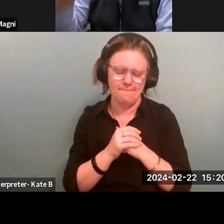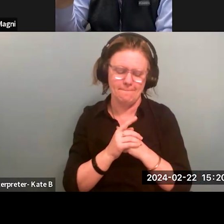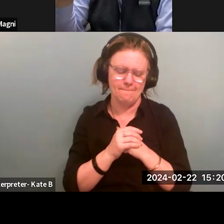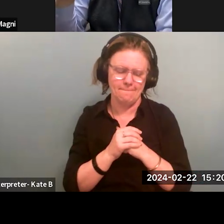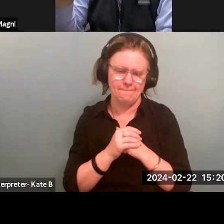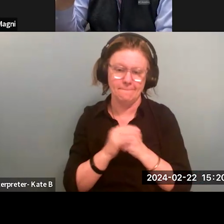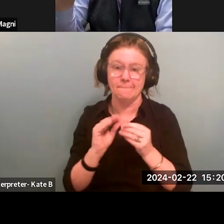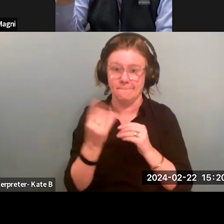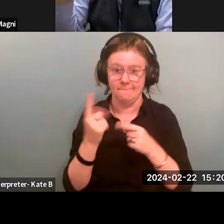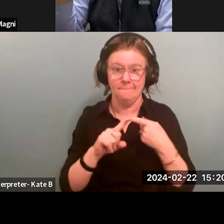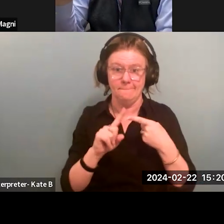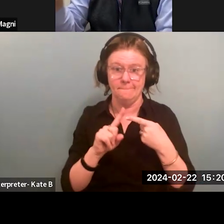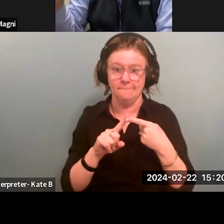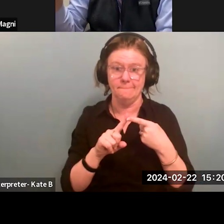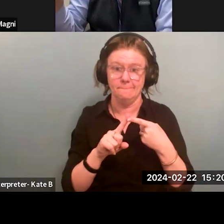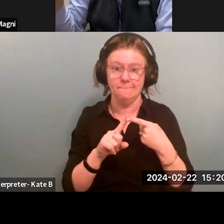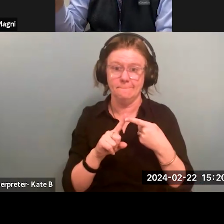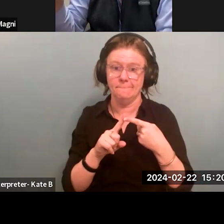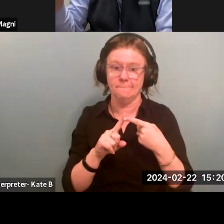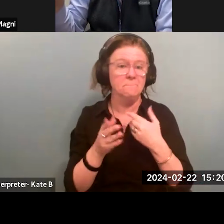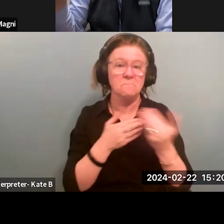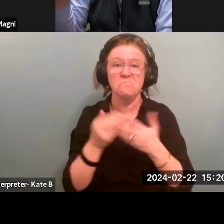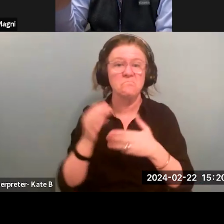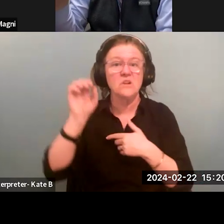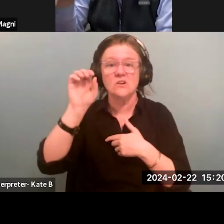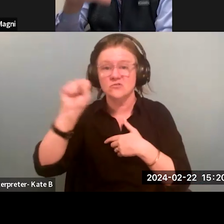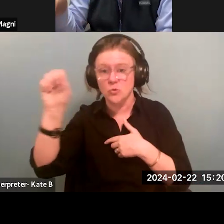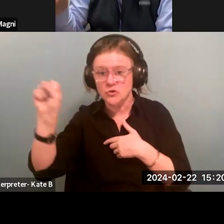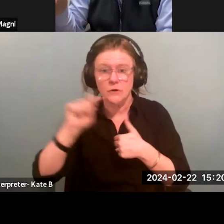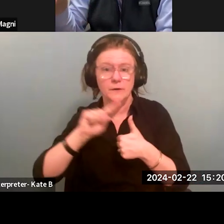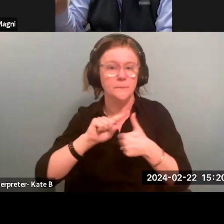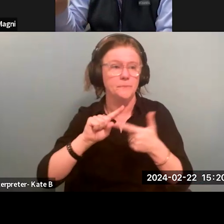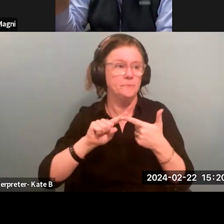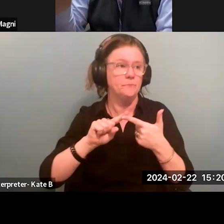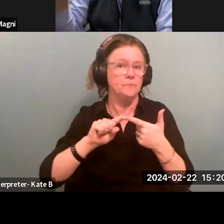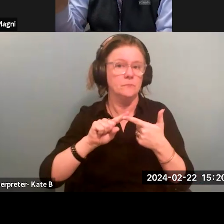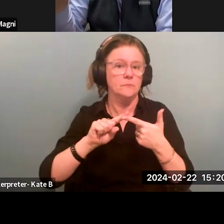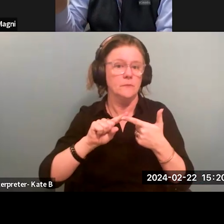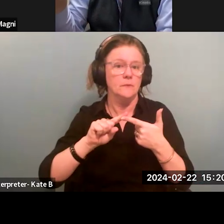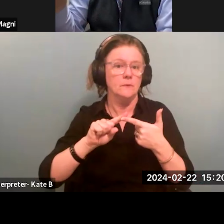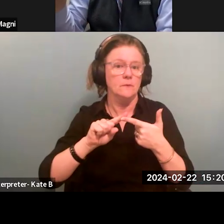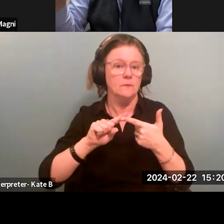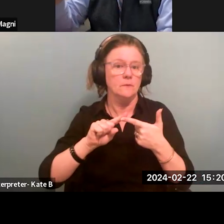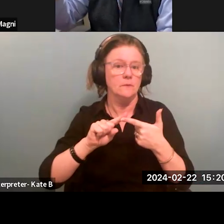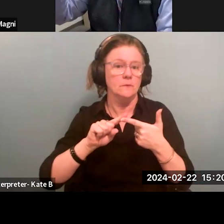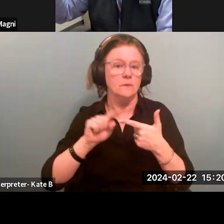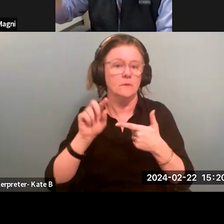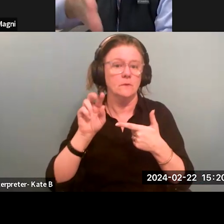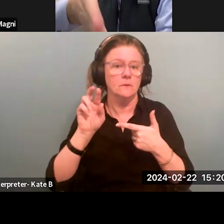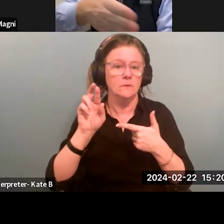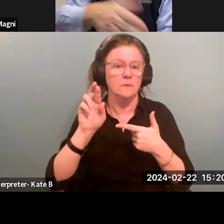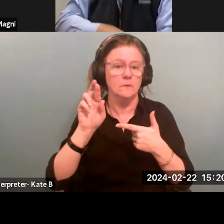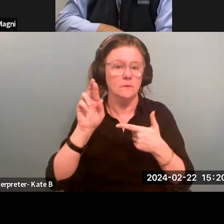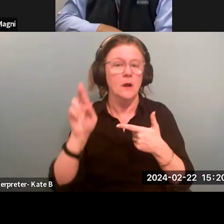Number one, whether it's the Social Security Administration, if it did involve us, ROIG does exactly what